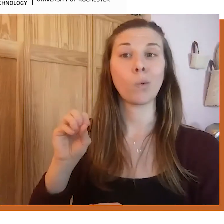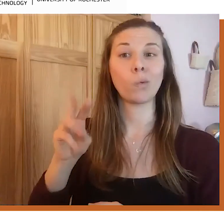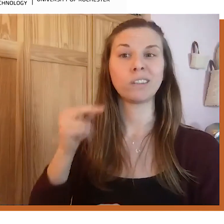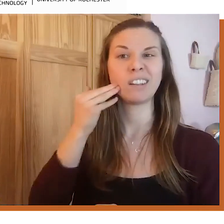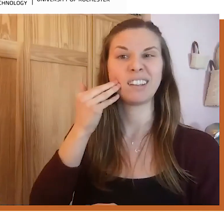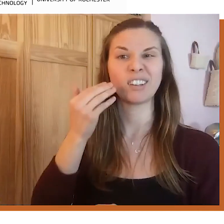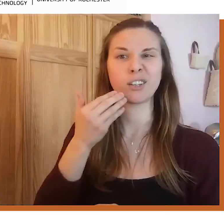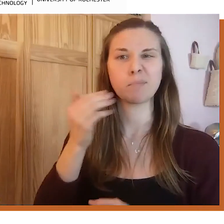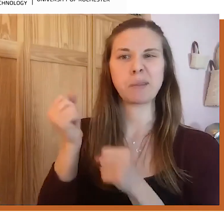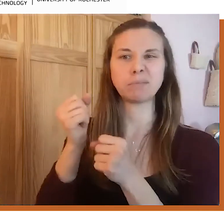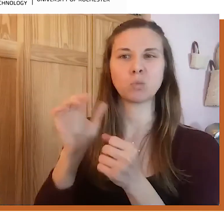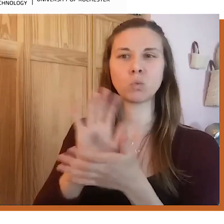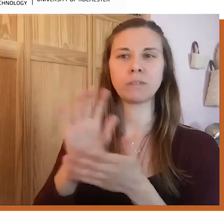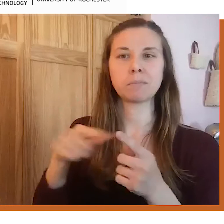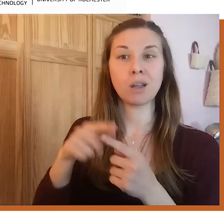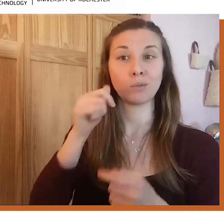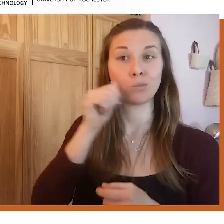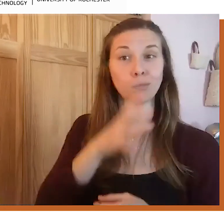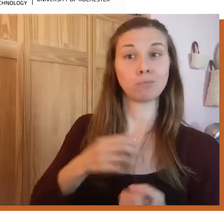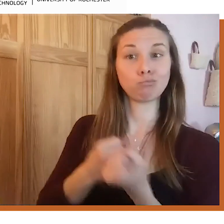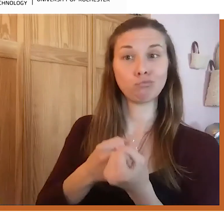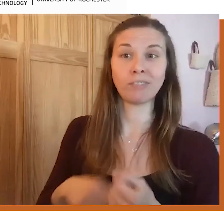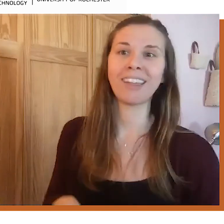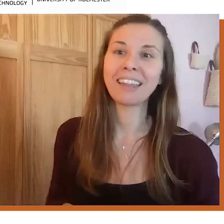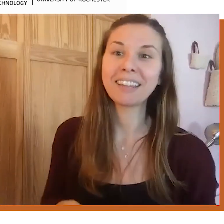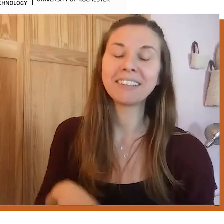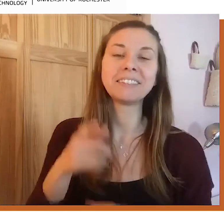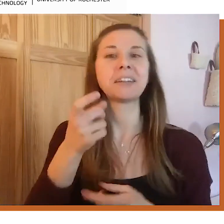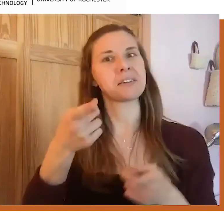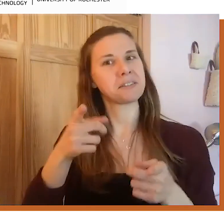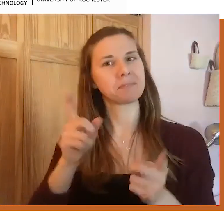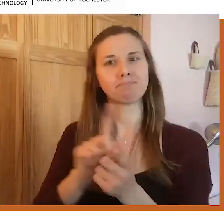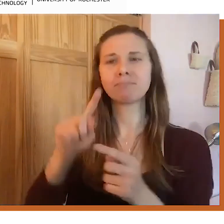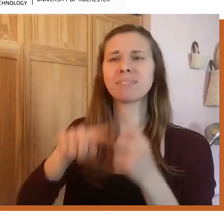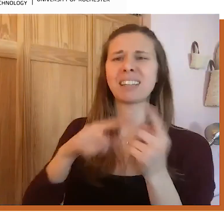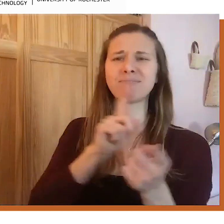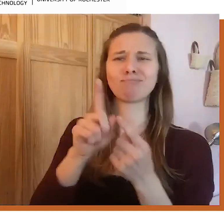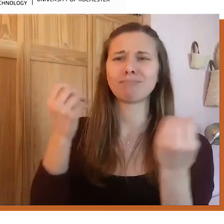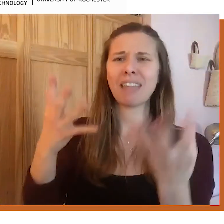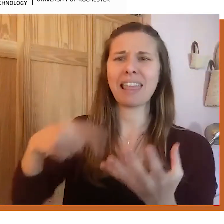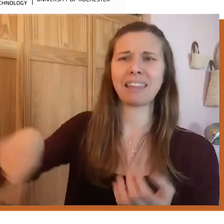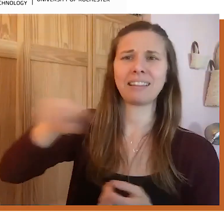You may be familiar with the baseball movie about a women's baseball team, so I had an opportunity to meet her